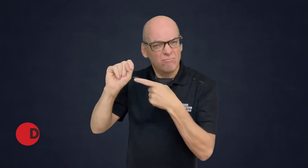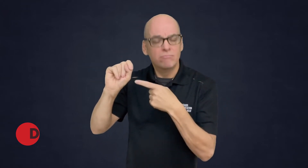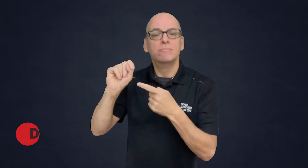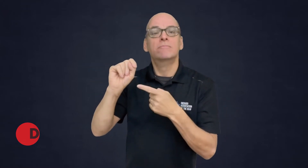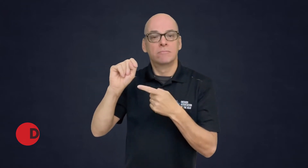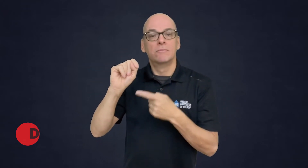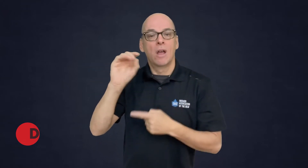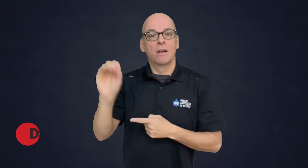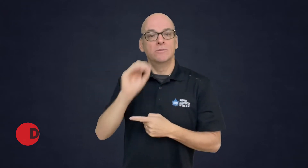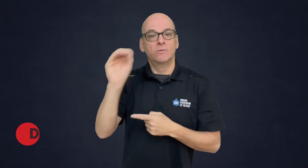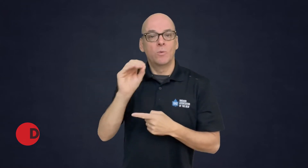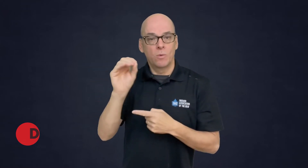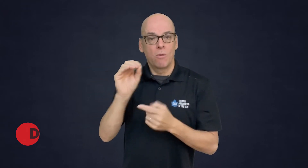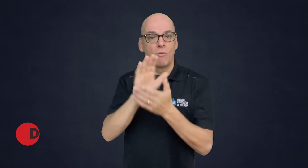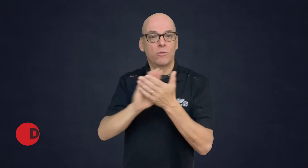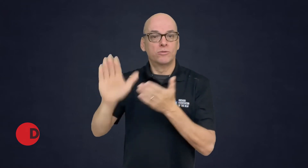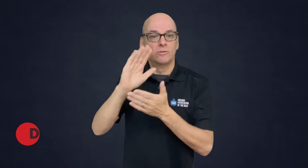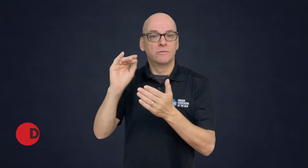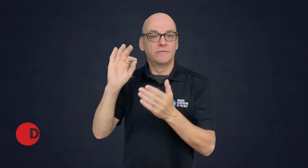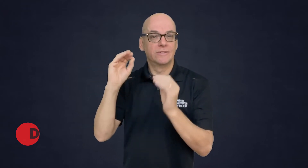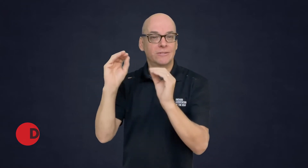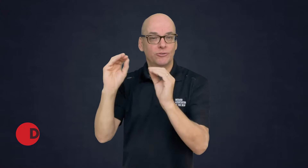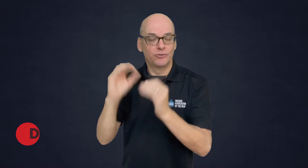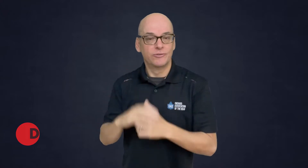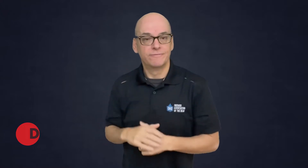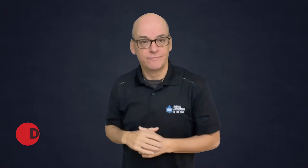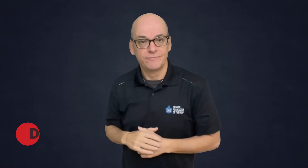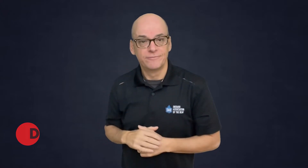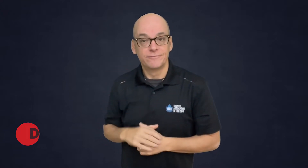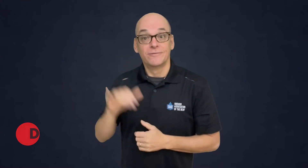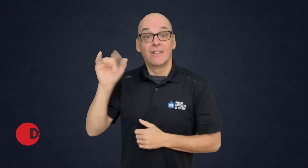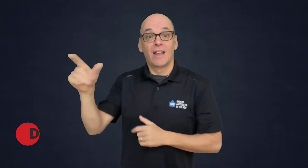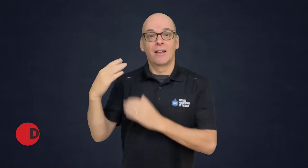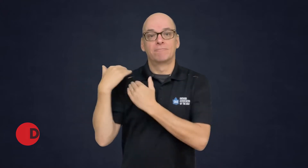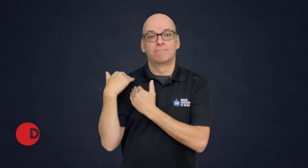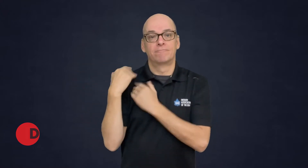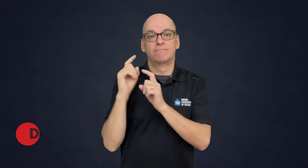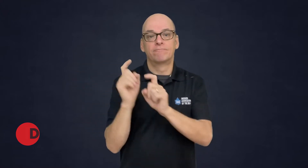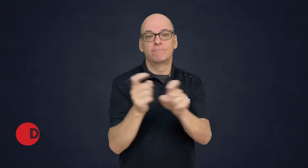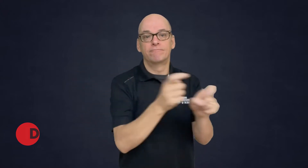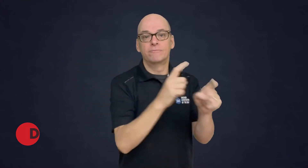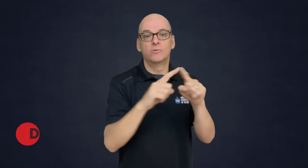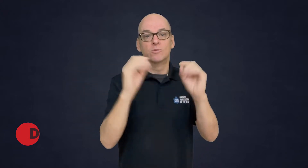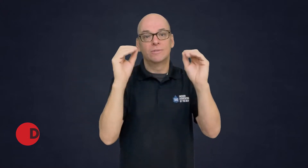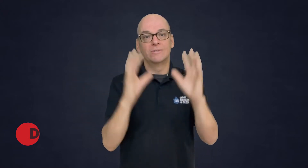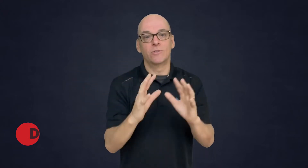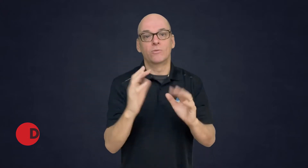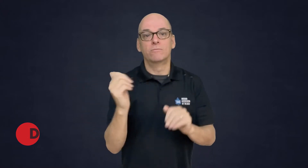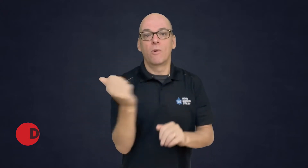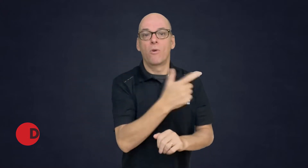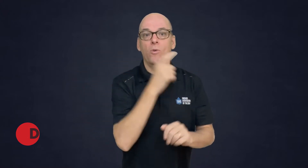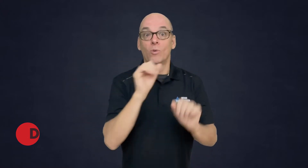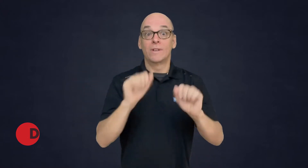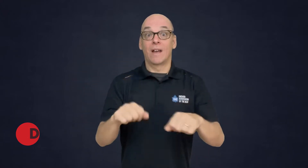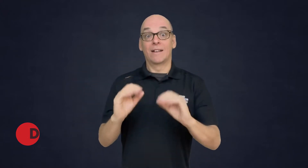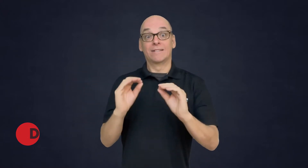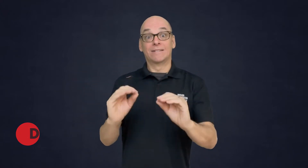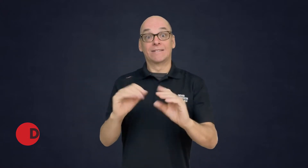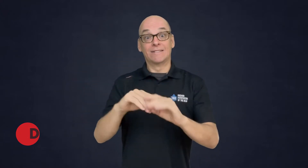OCT - what is it? Ontario College of Teachers. They are responsible for giving credentials to teachers